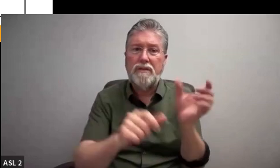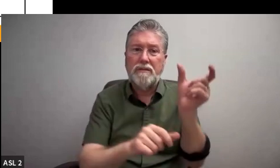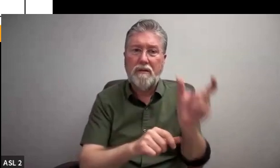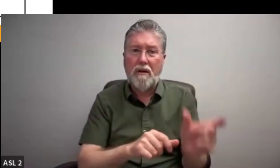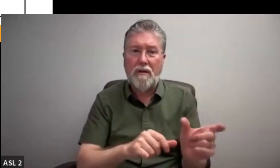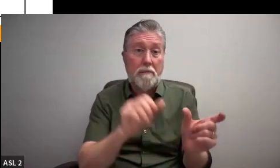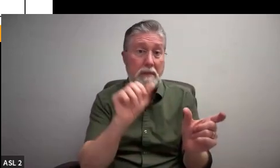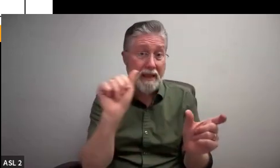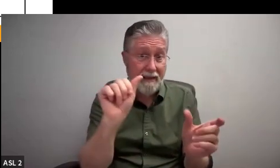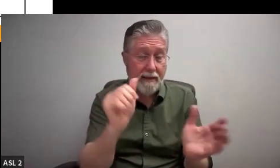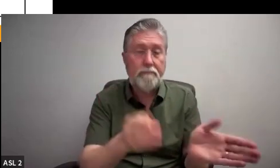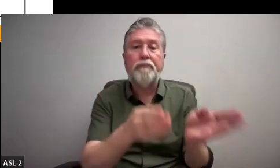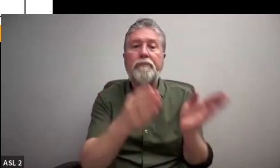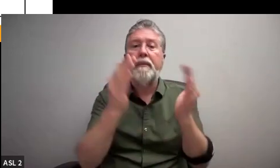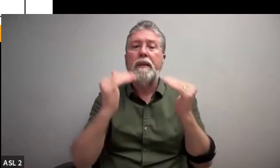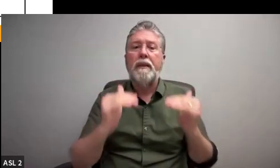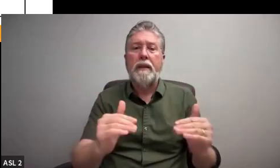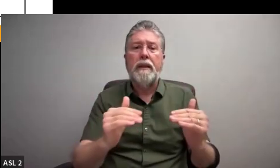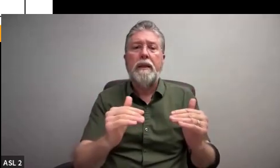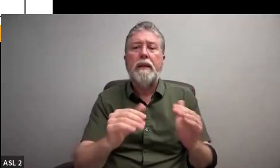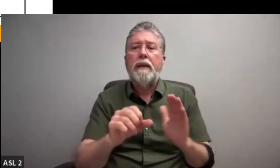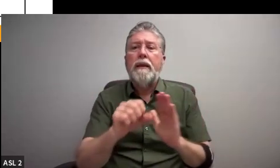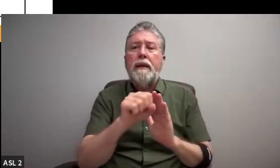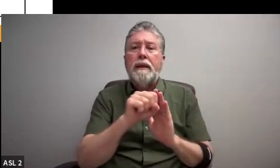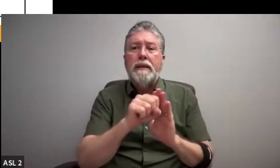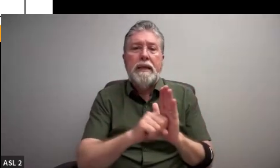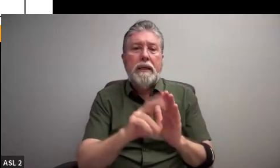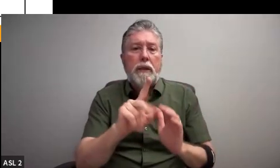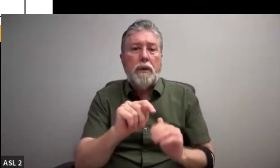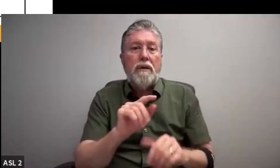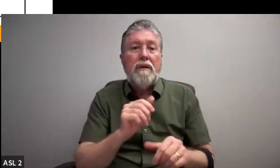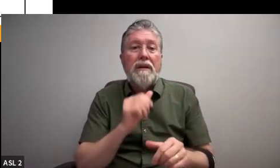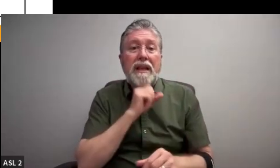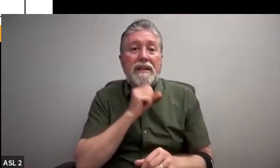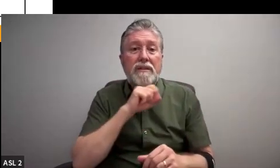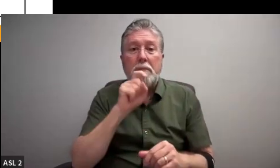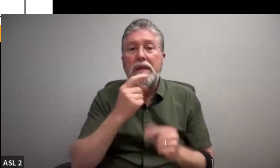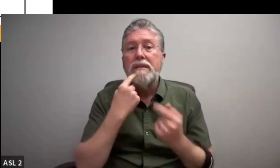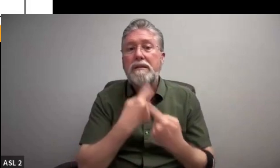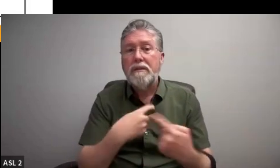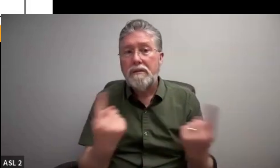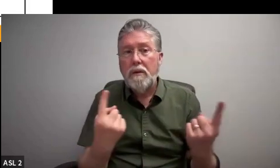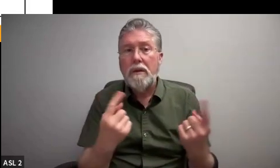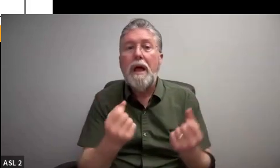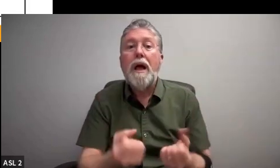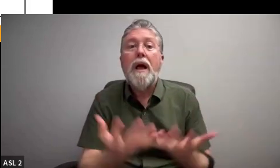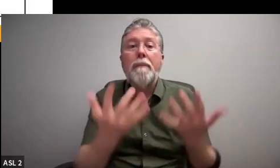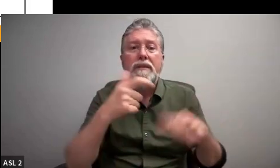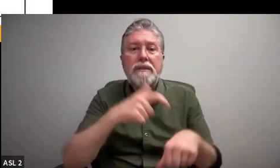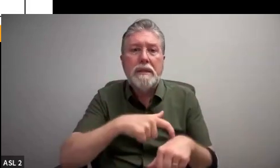The next thing that the state un on aging has to disclose here is how much time they need to fix